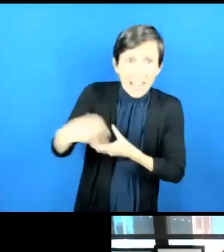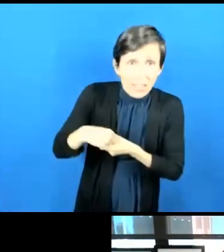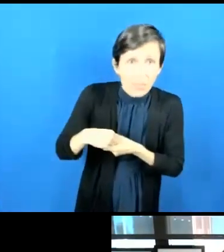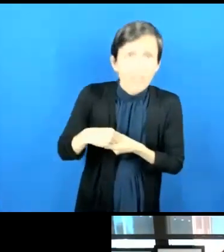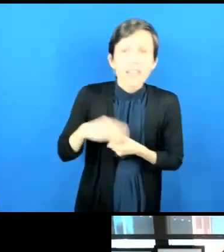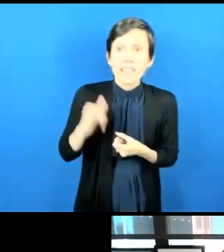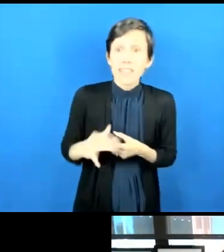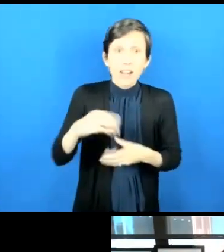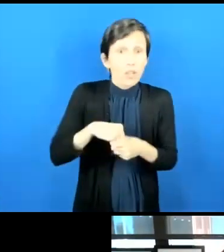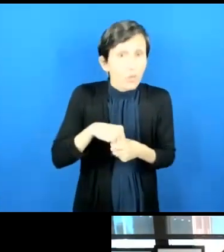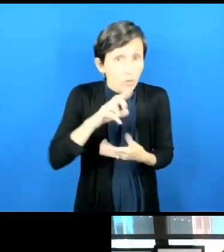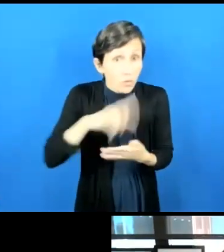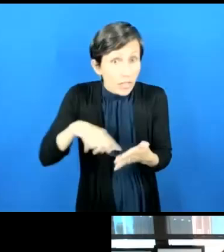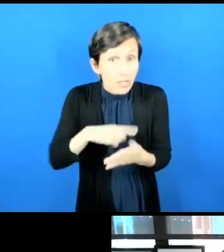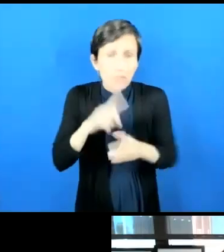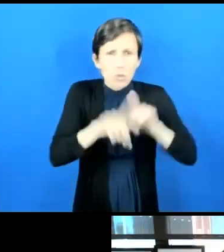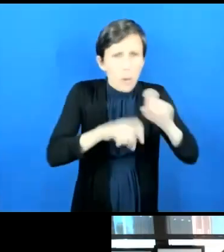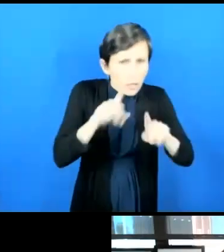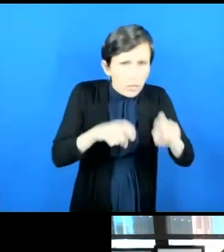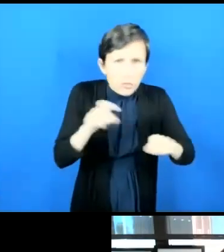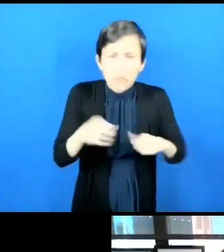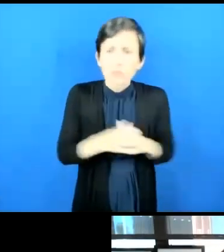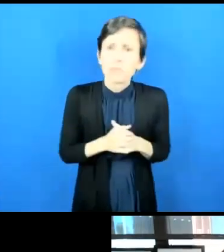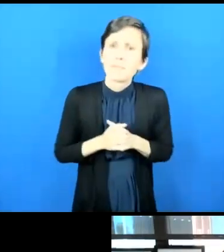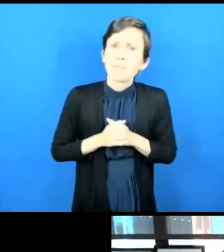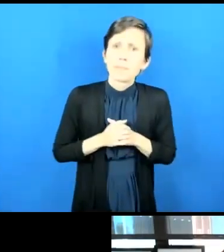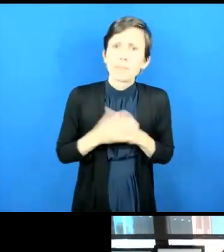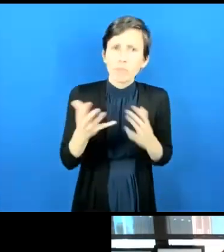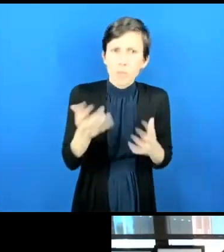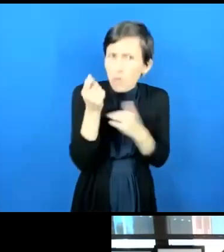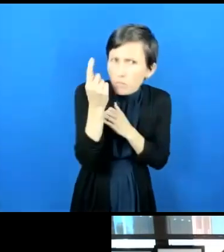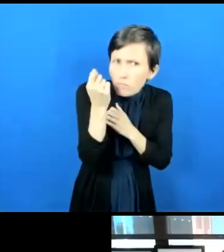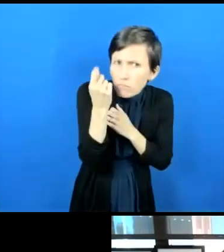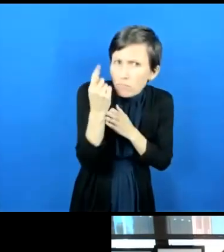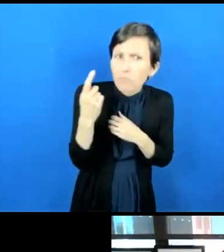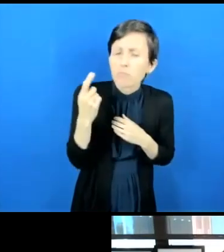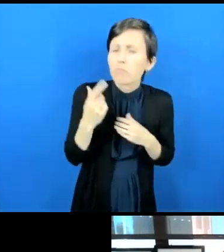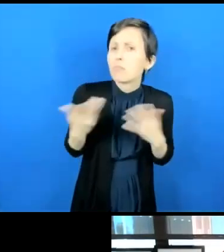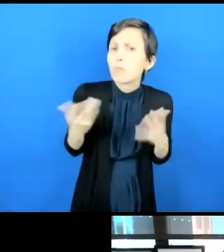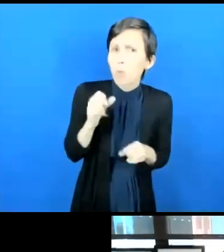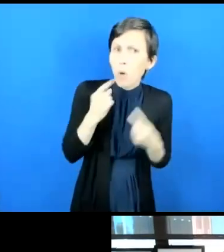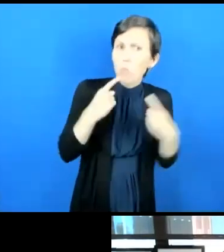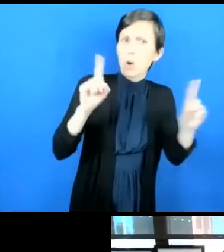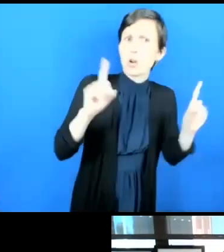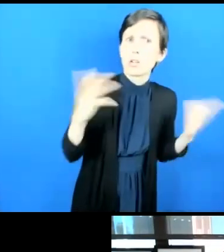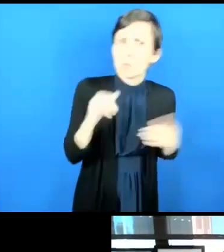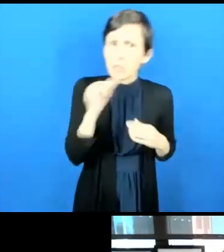questions, you know, wanting to understand, you know, what works and what doesn't work from based on